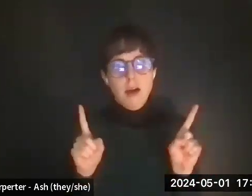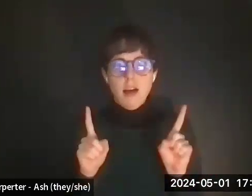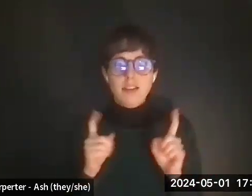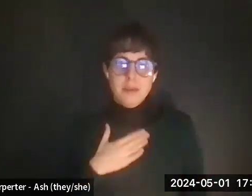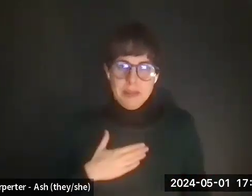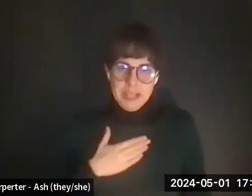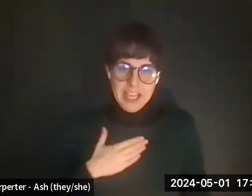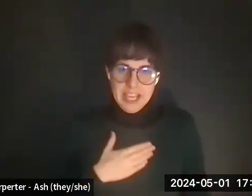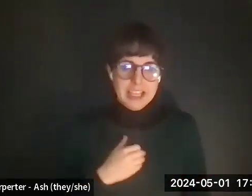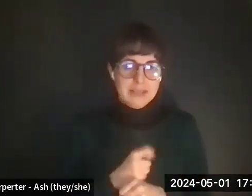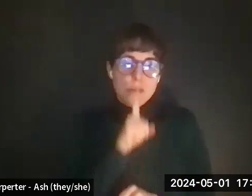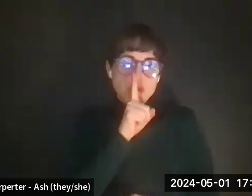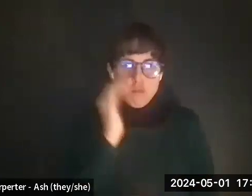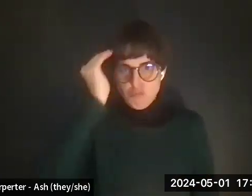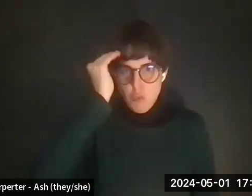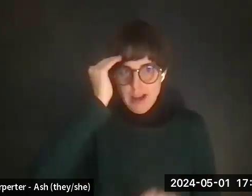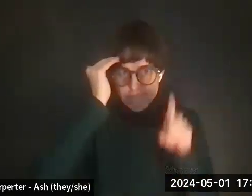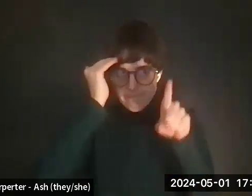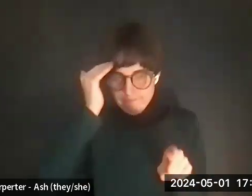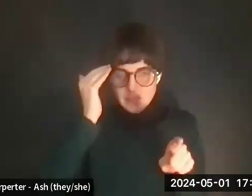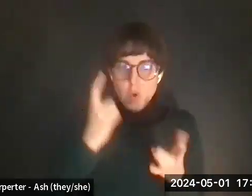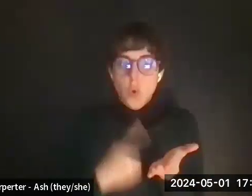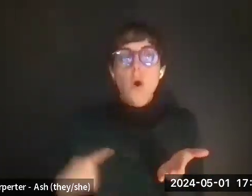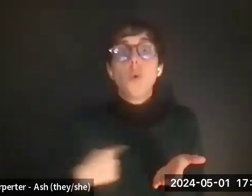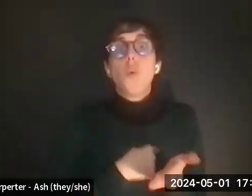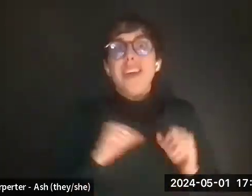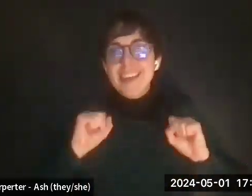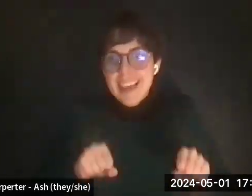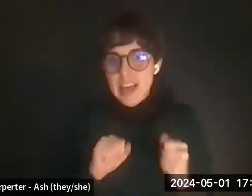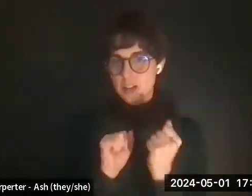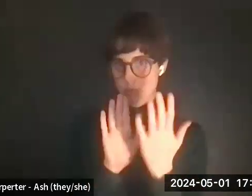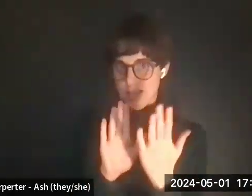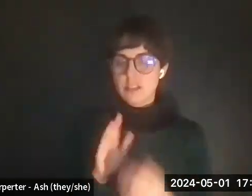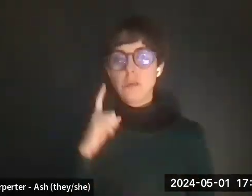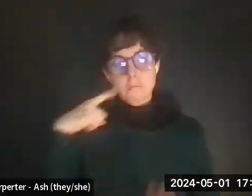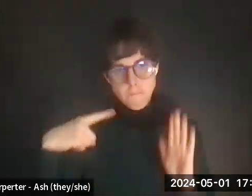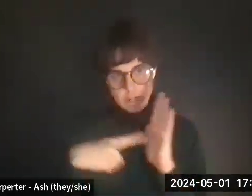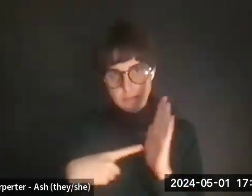For example, we, we know provider salaries pose a significant barrier for some professions,